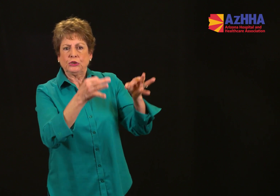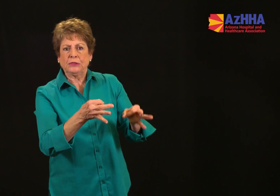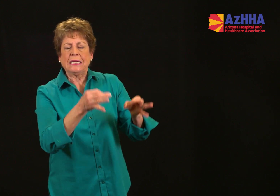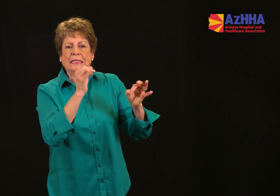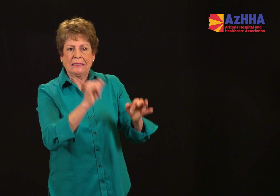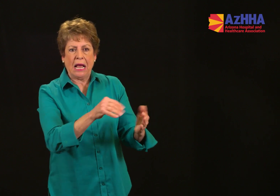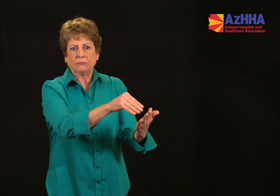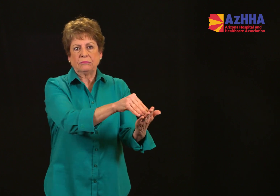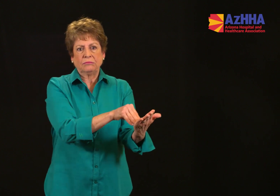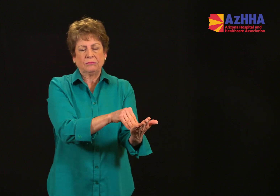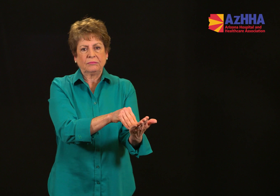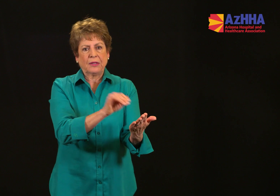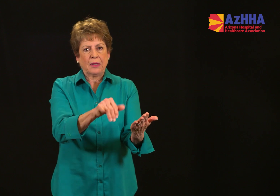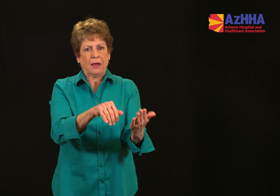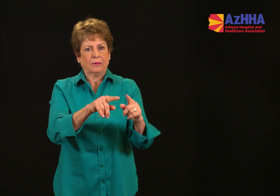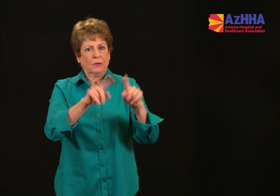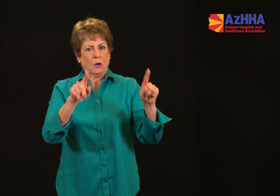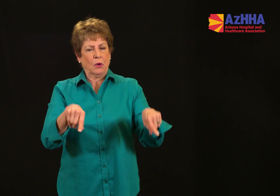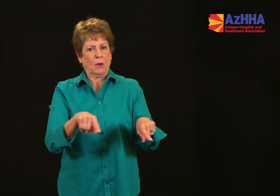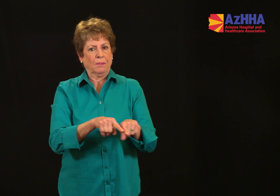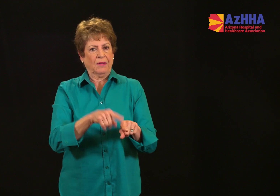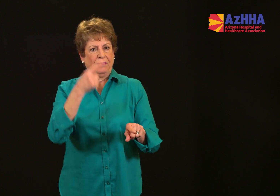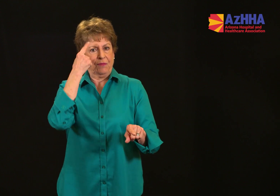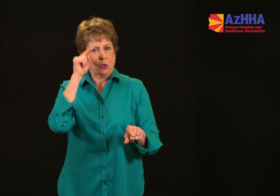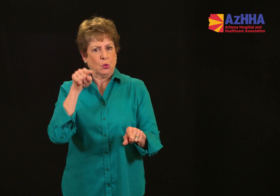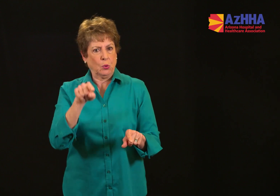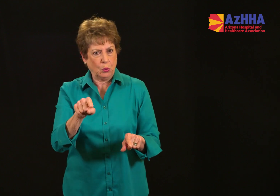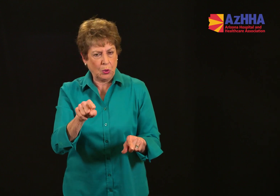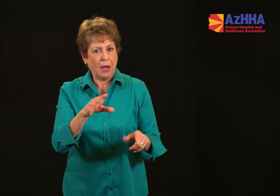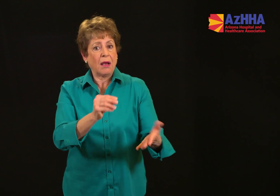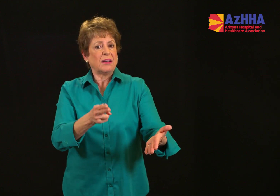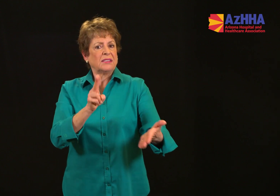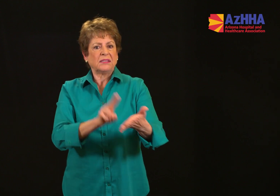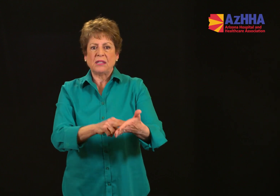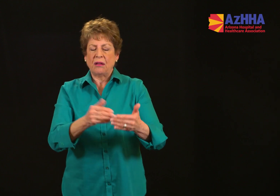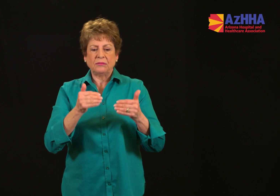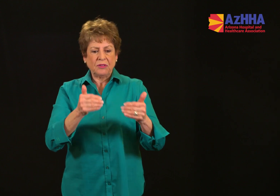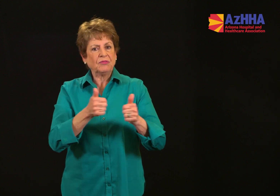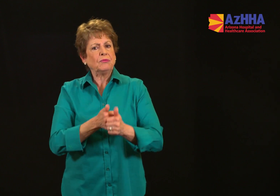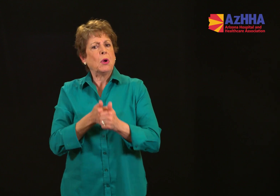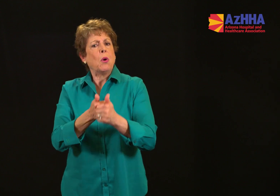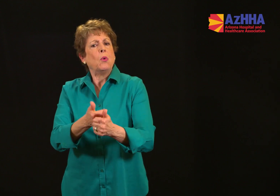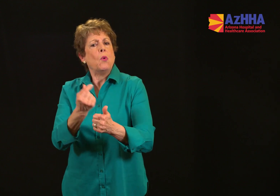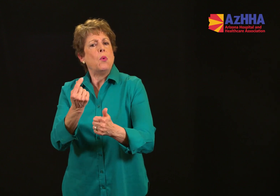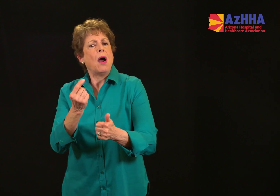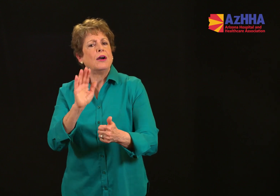and sign it based on their understanding of the individual's wishes.